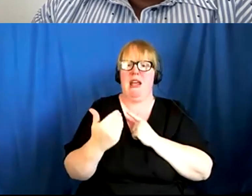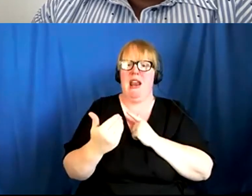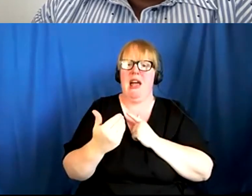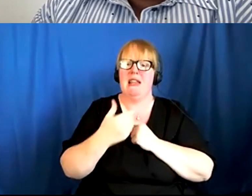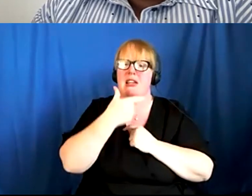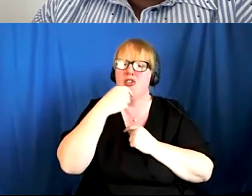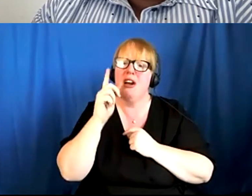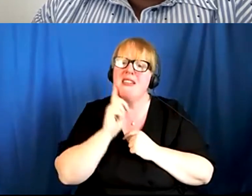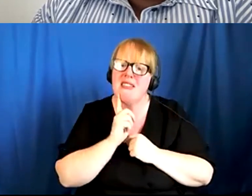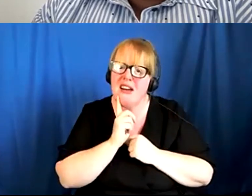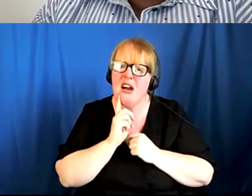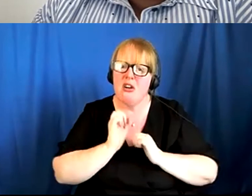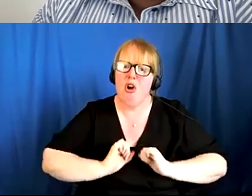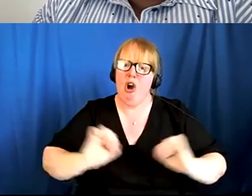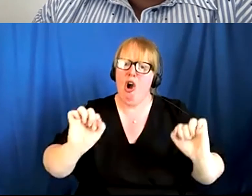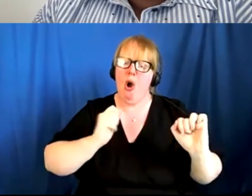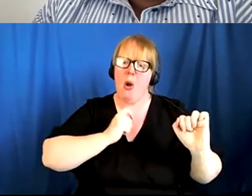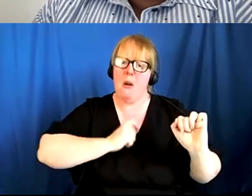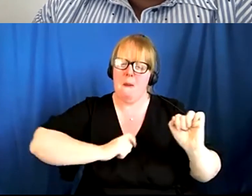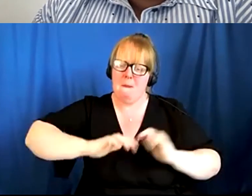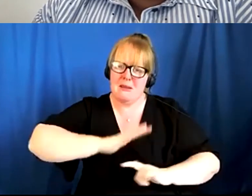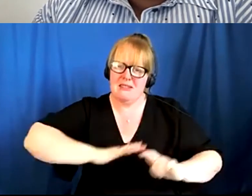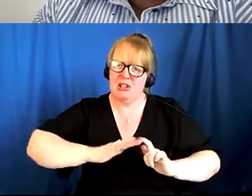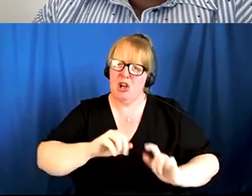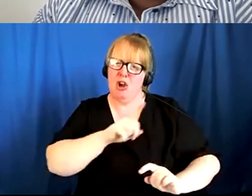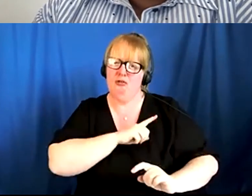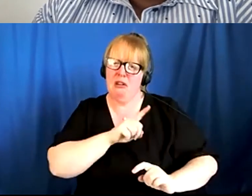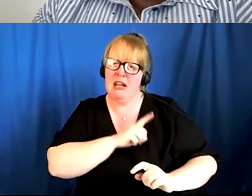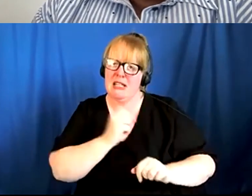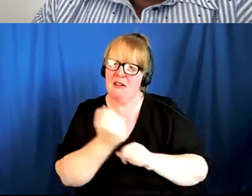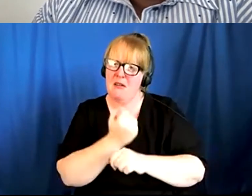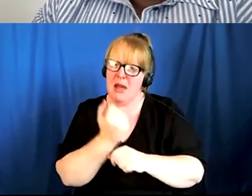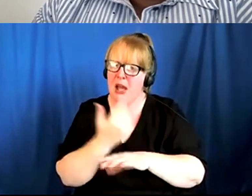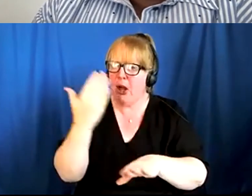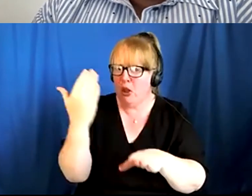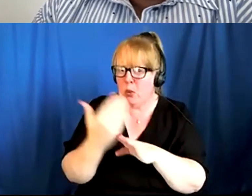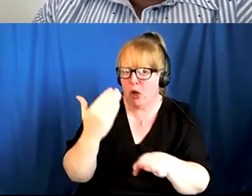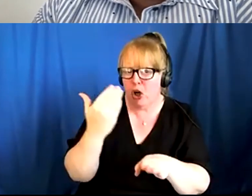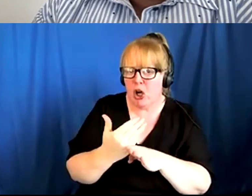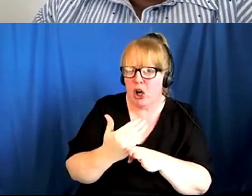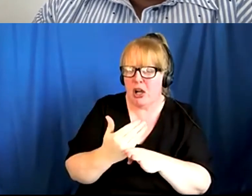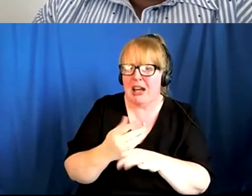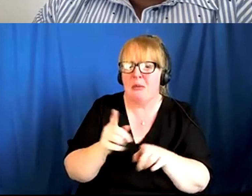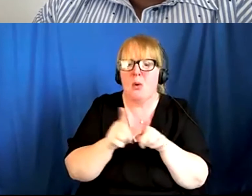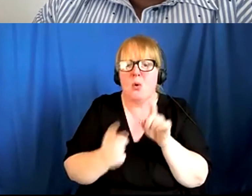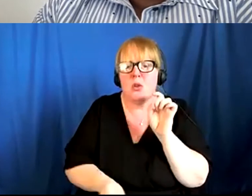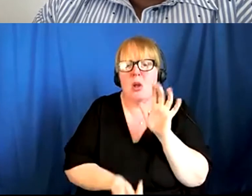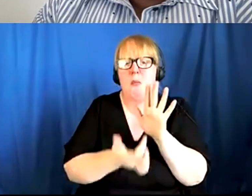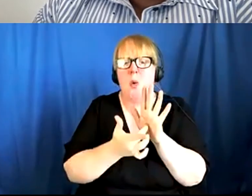your own position and reasons for making the work and the importance of empathy within this”.